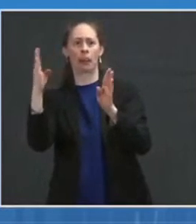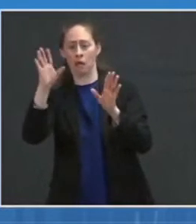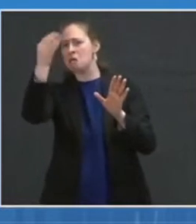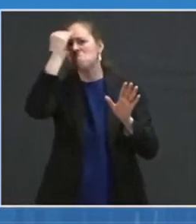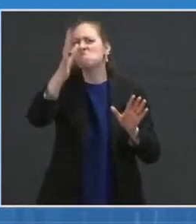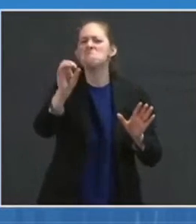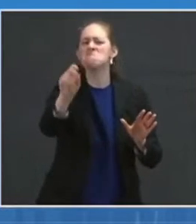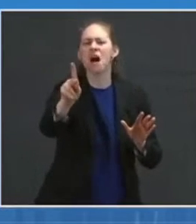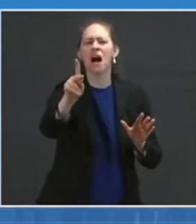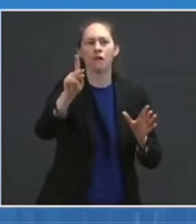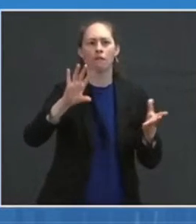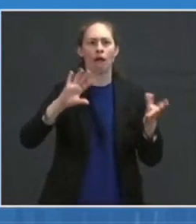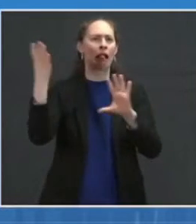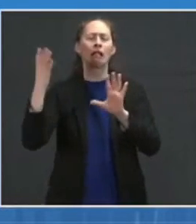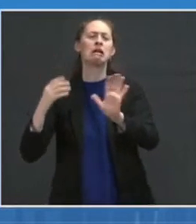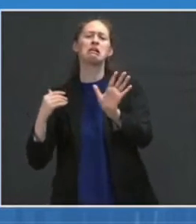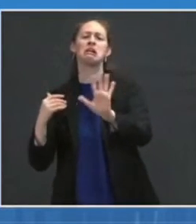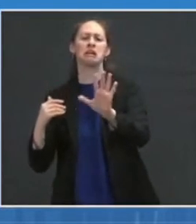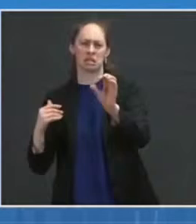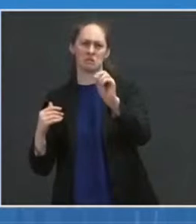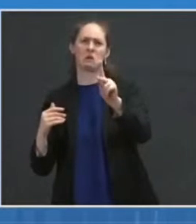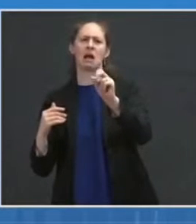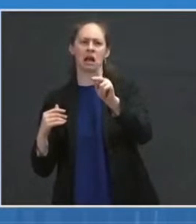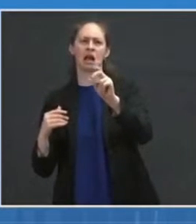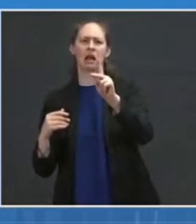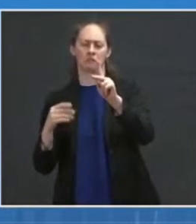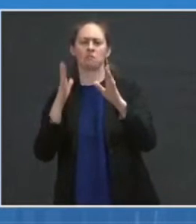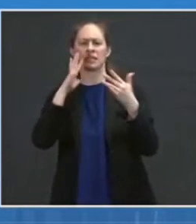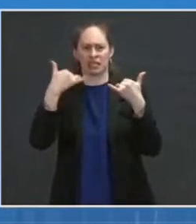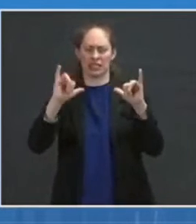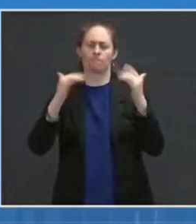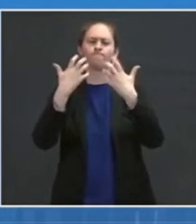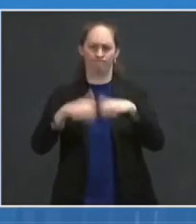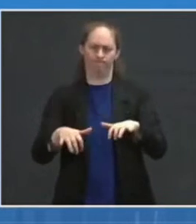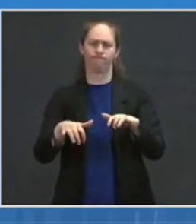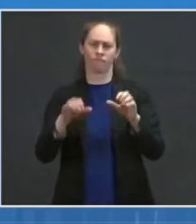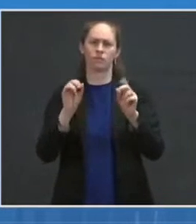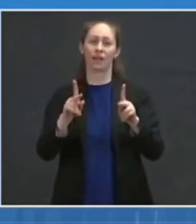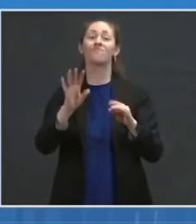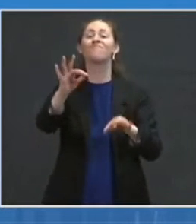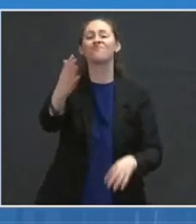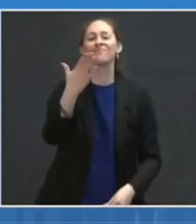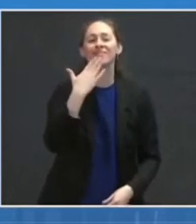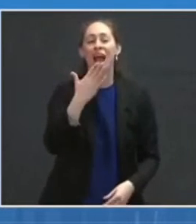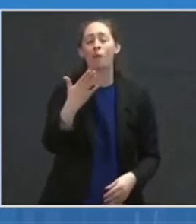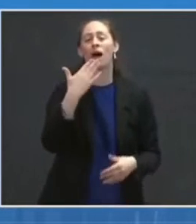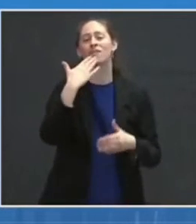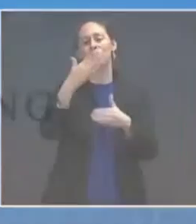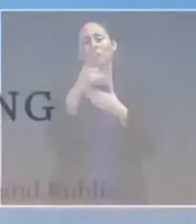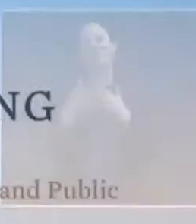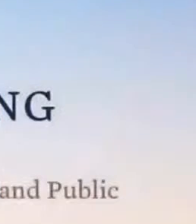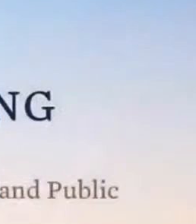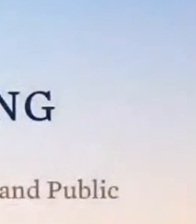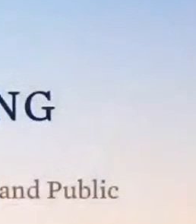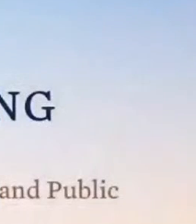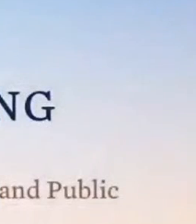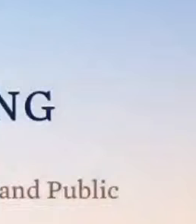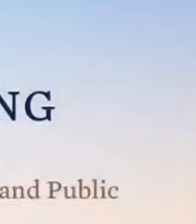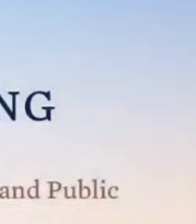WEATHER, THE SECOND SHOT HAS BEEN DELAYED, FOR A PERIOD OF TIME, IT IS NOT A PROBLEM.